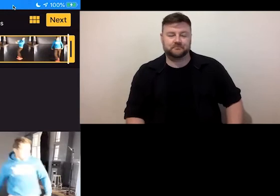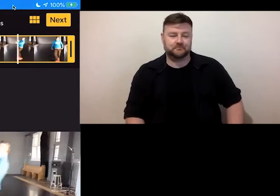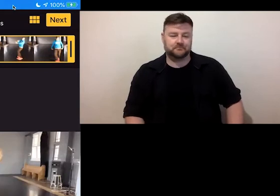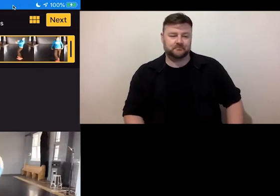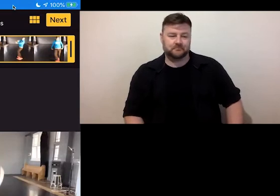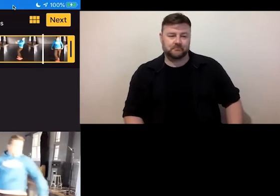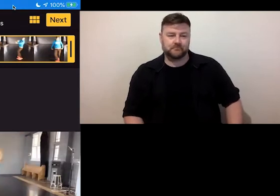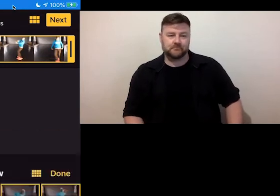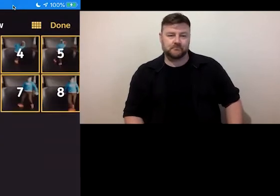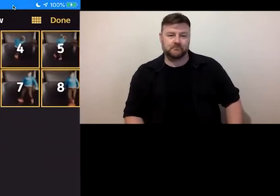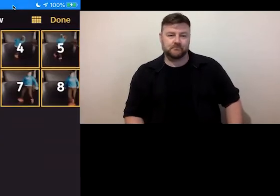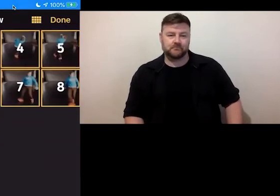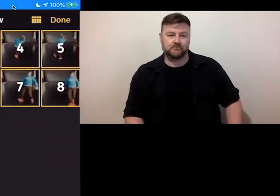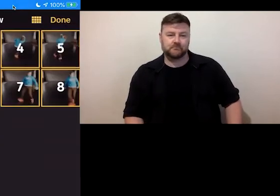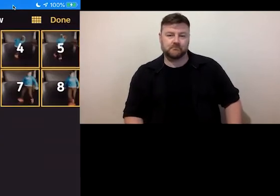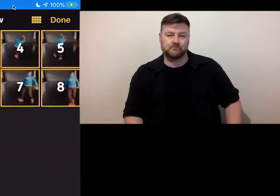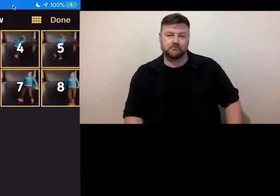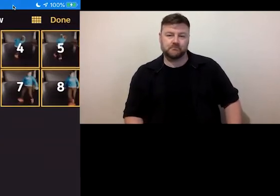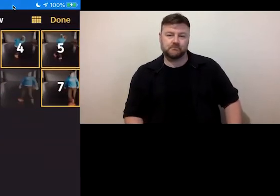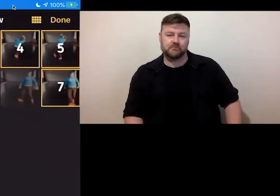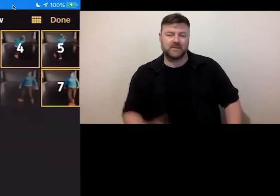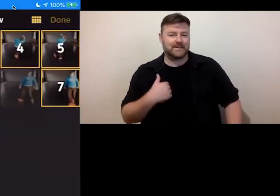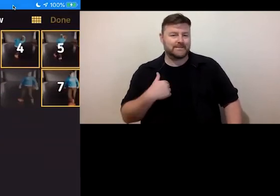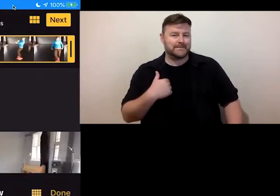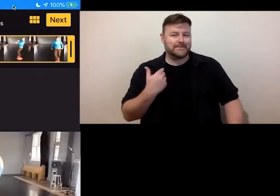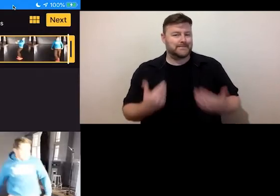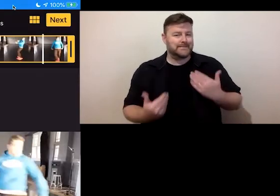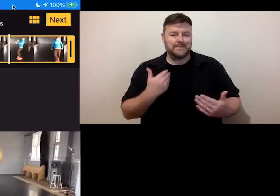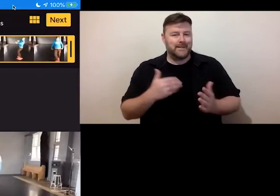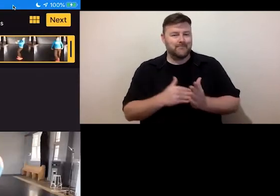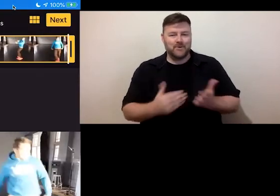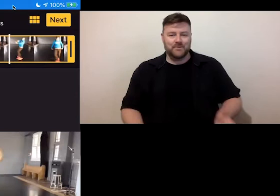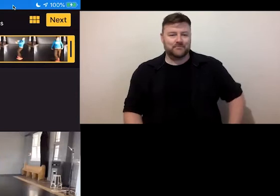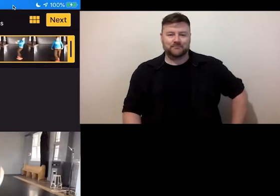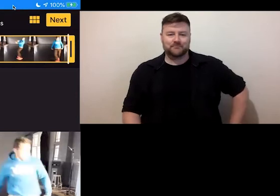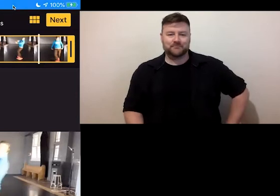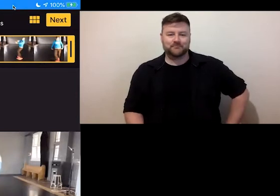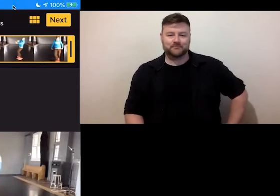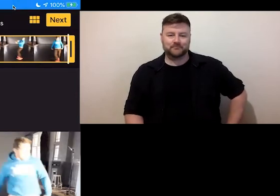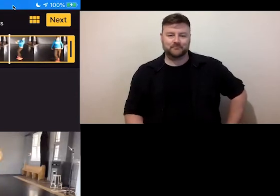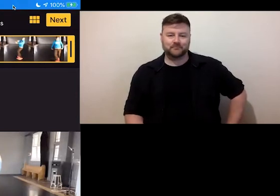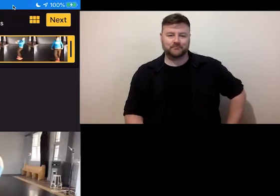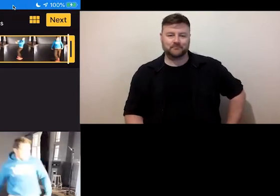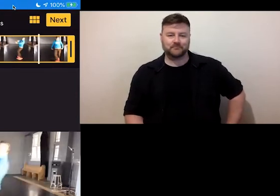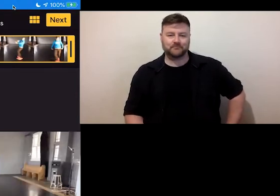And I'm not... ..sure.